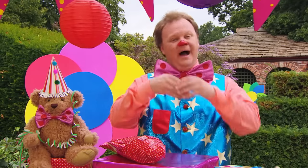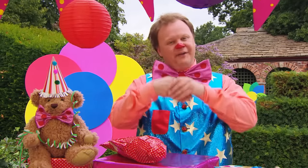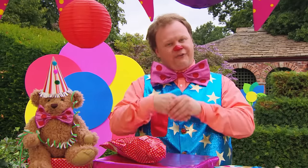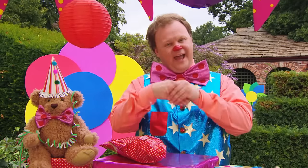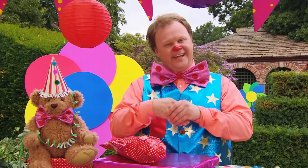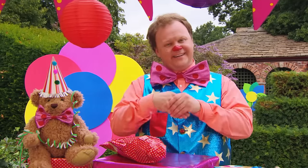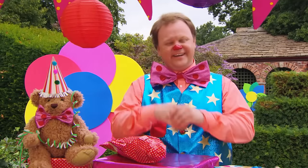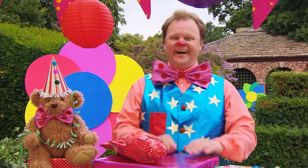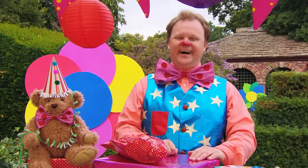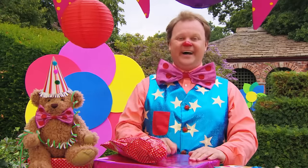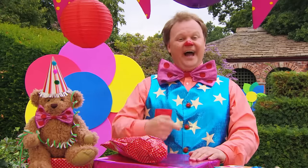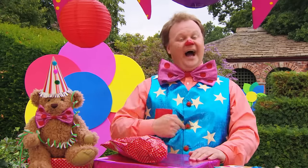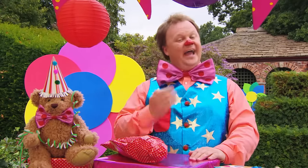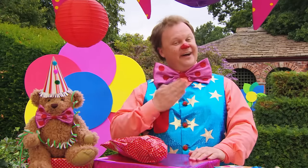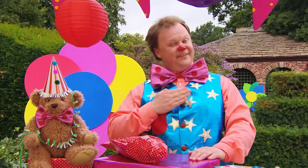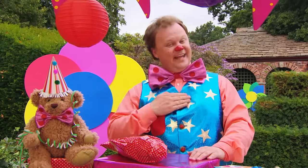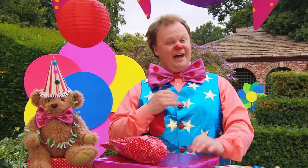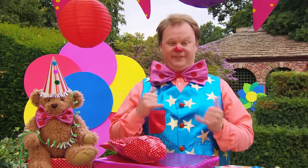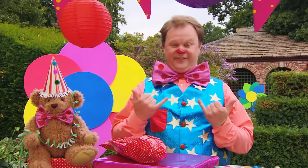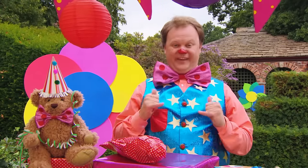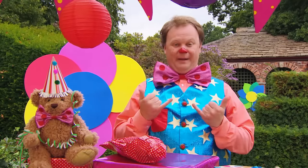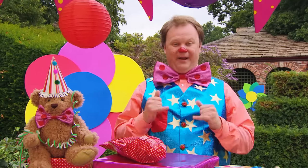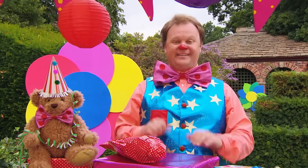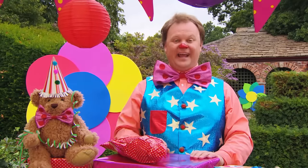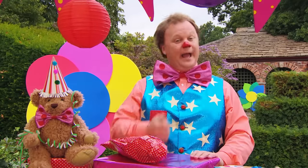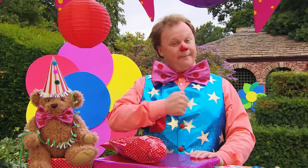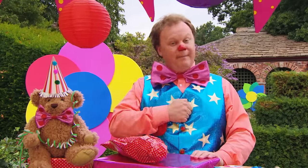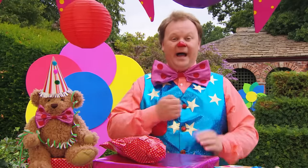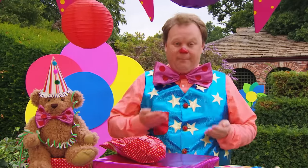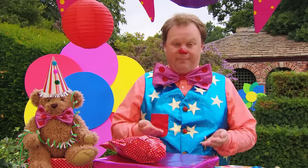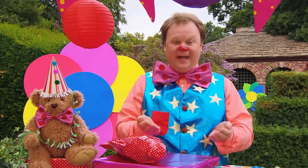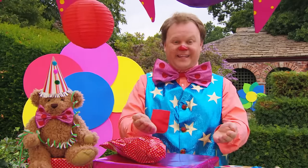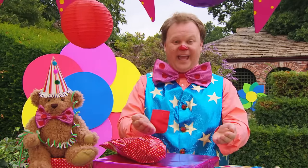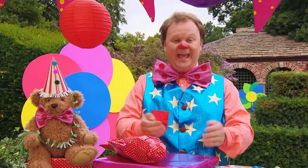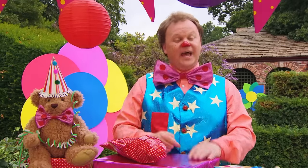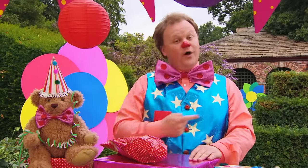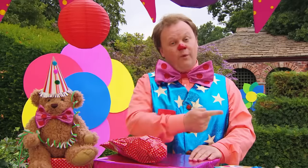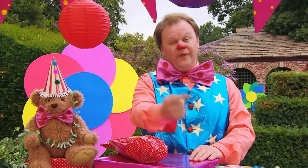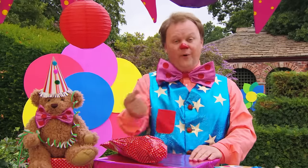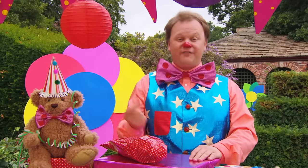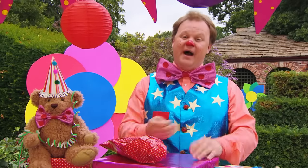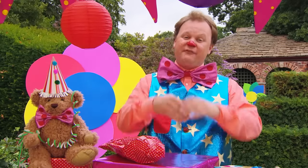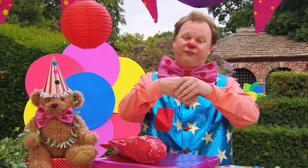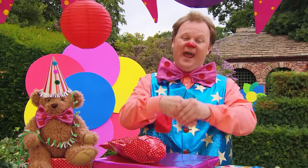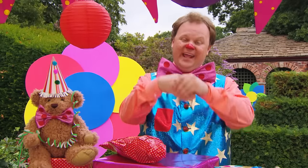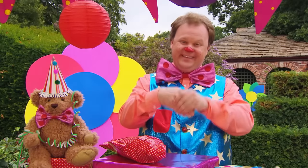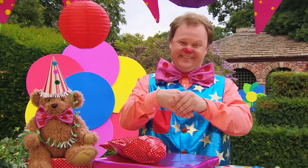my friend oh i have loved celebrating my birthday with all of my friends